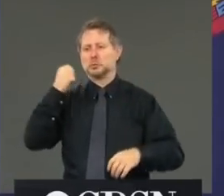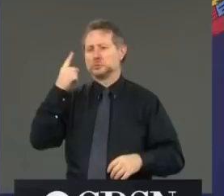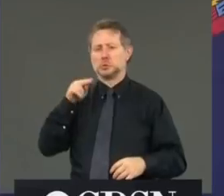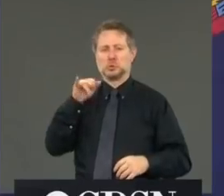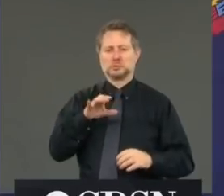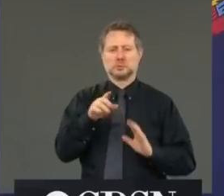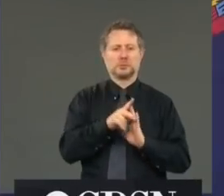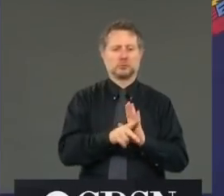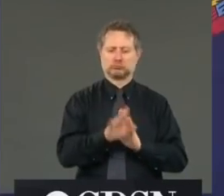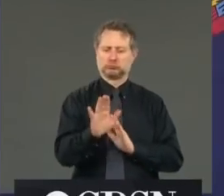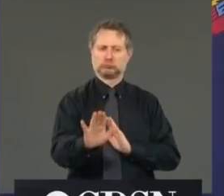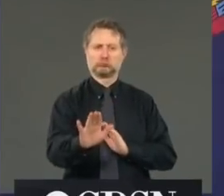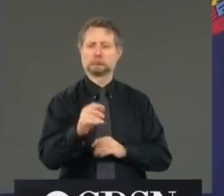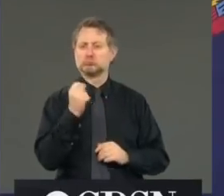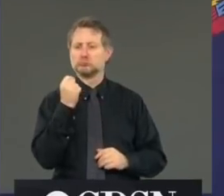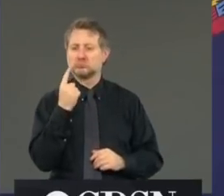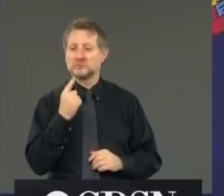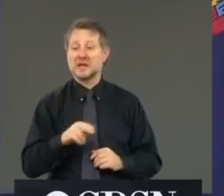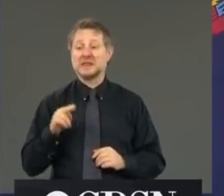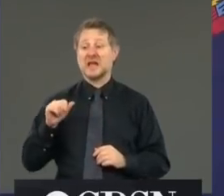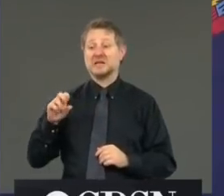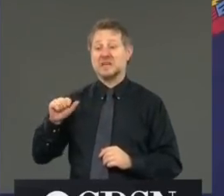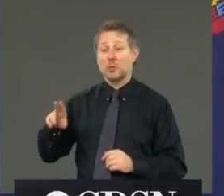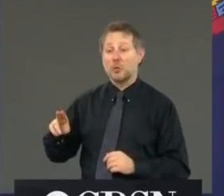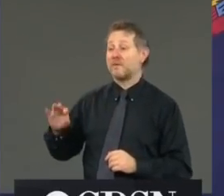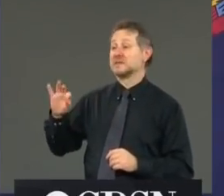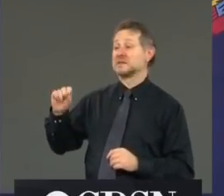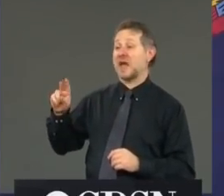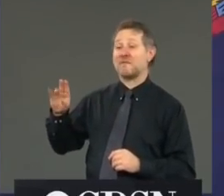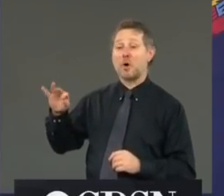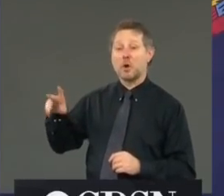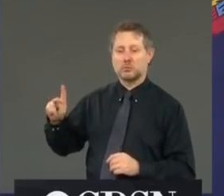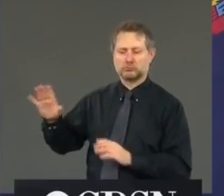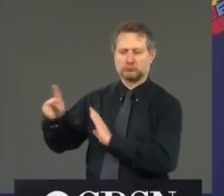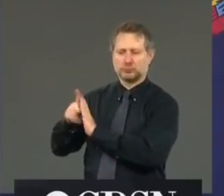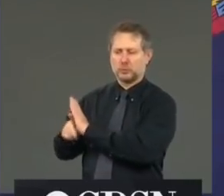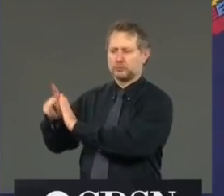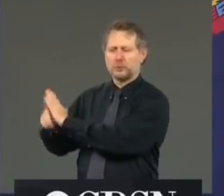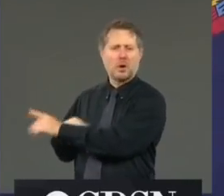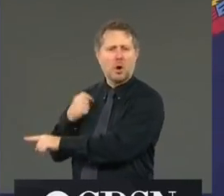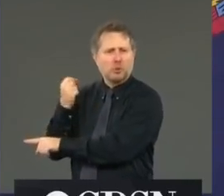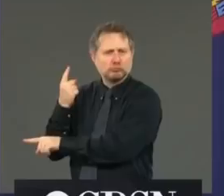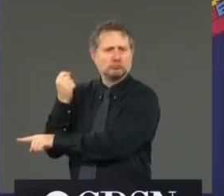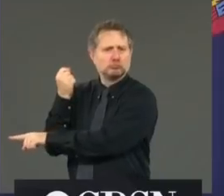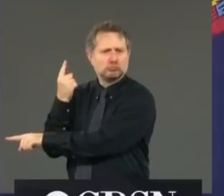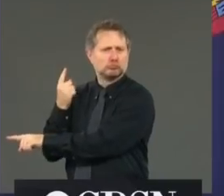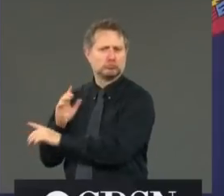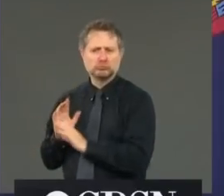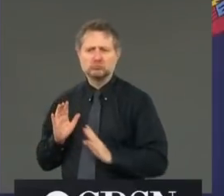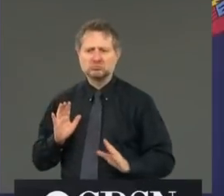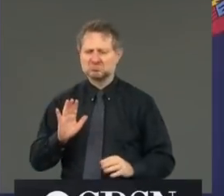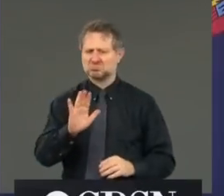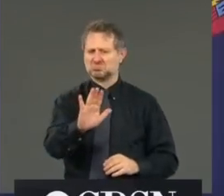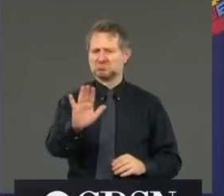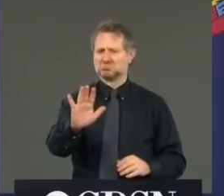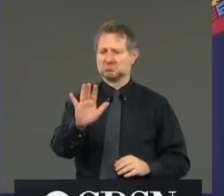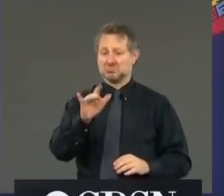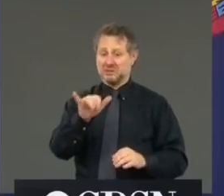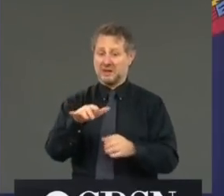TO NEW YORK CITY RESIDENTS. NOW, WE HAVE A 50% CAPACITY FOR THOSE BEACHES ALSO SO THEY CAN